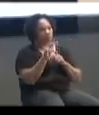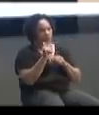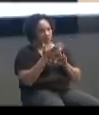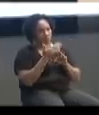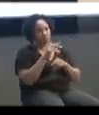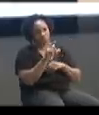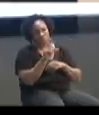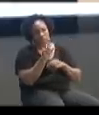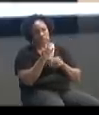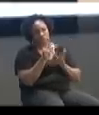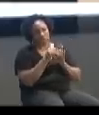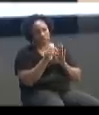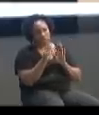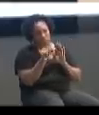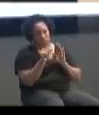SO WE ARE WALKING THE TALK.